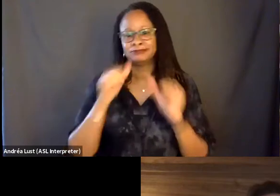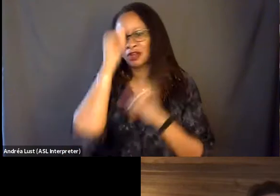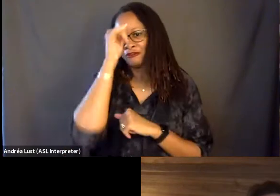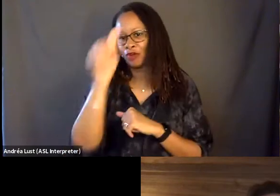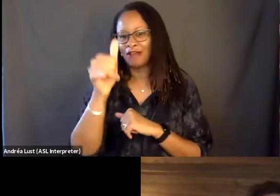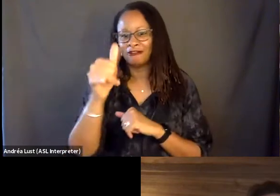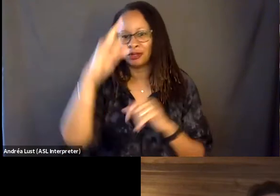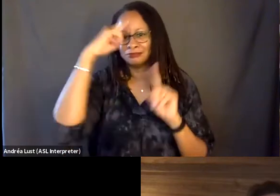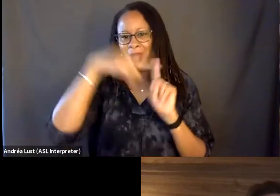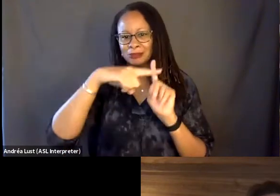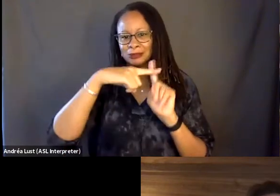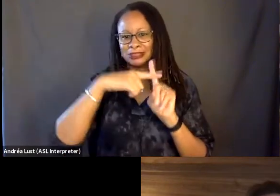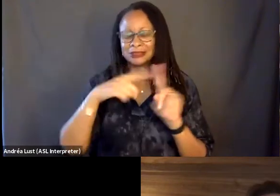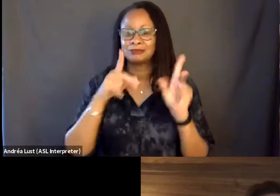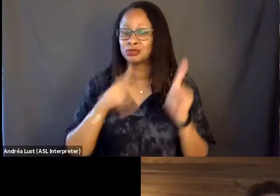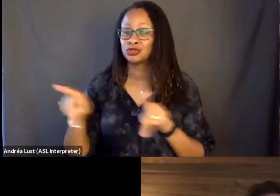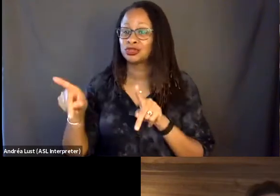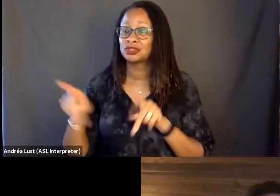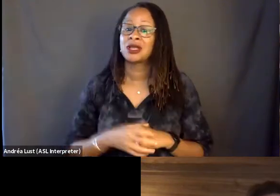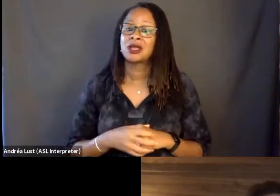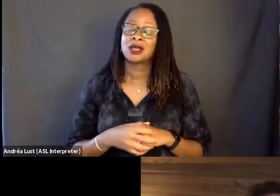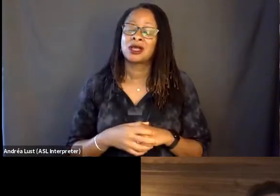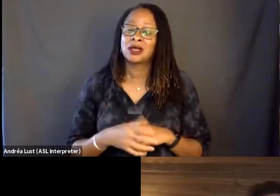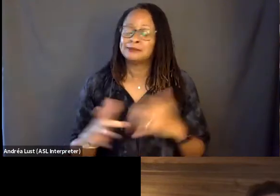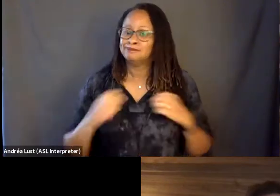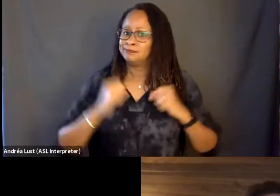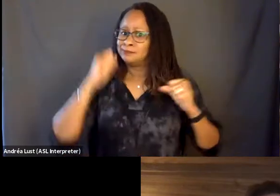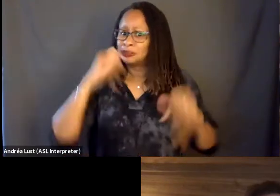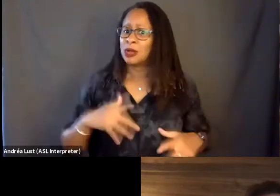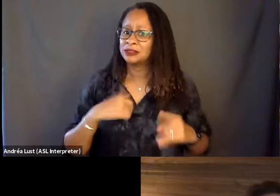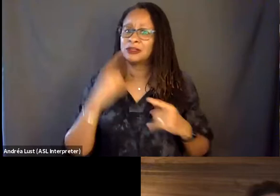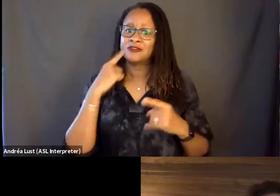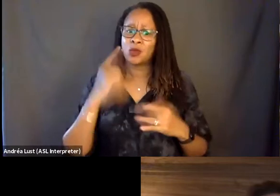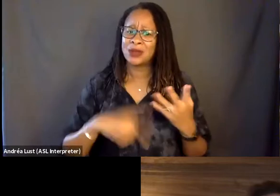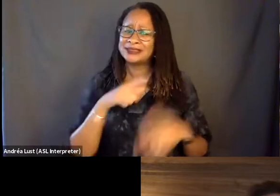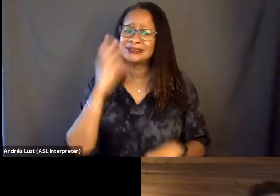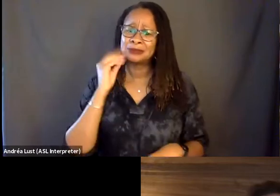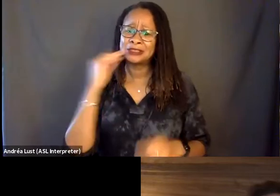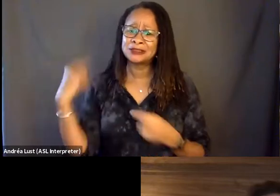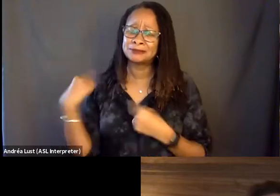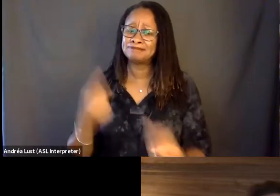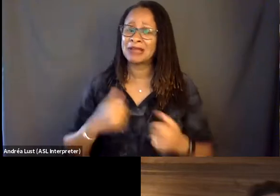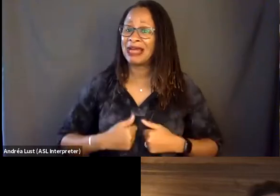And it's always surprising to me because of what he's been through. He's essentially lived in isolation